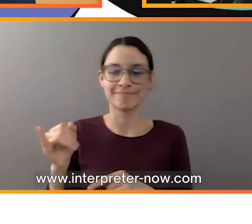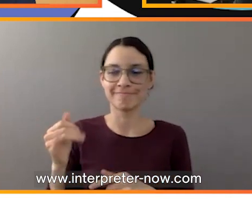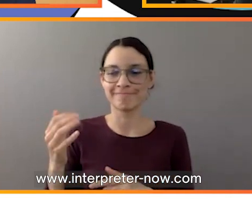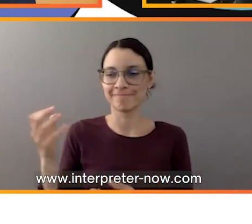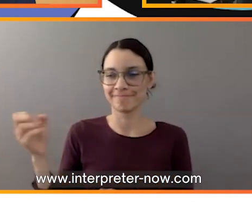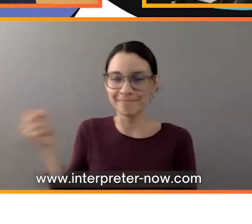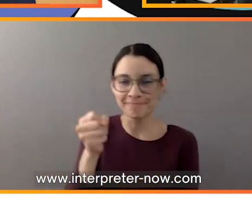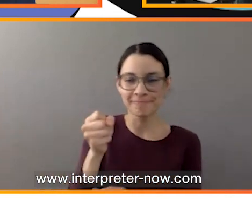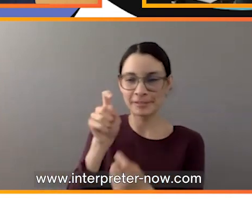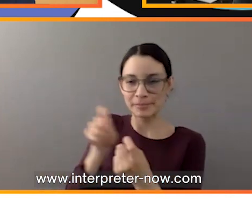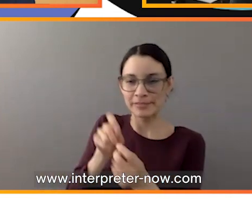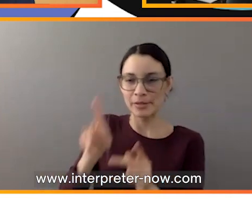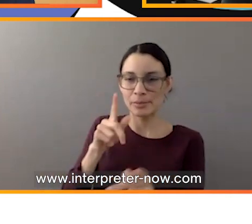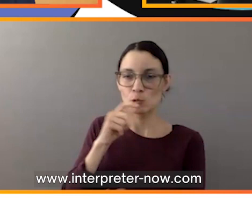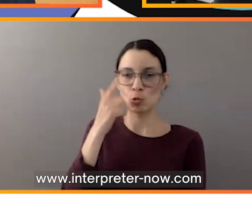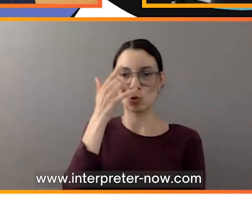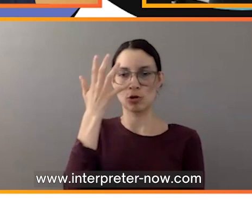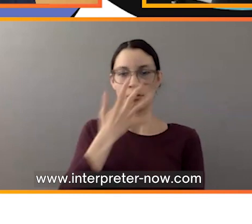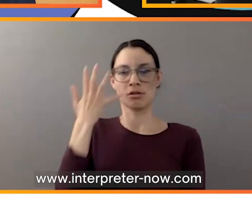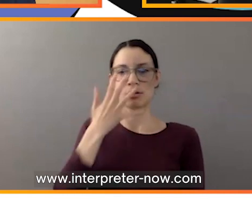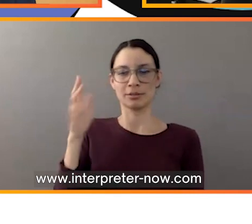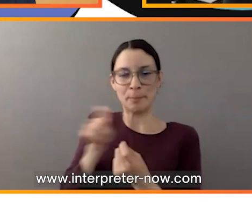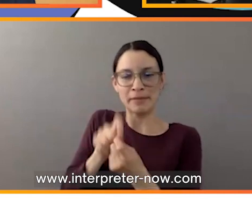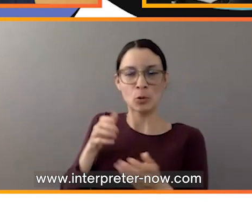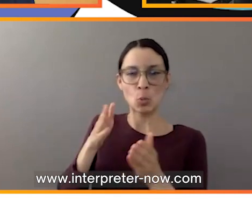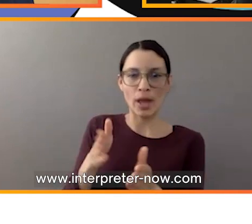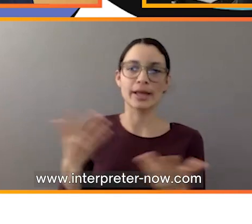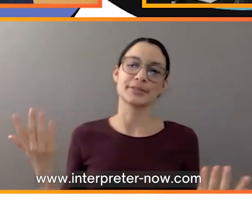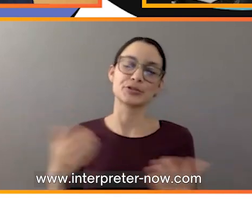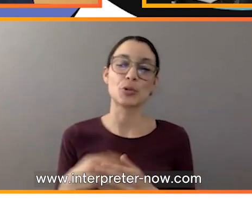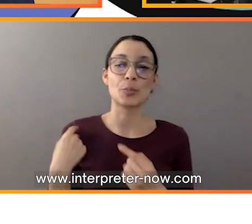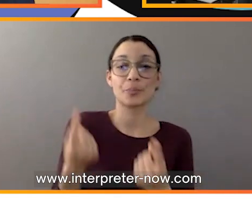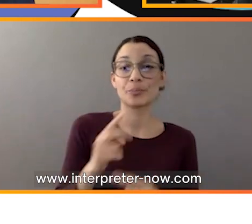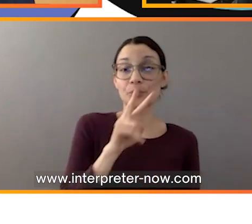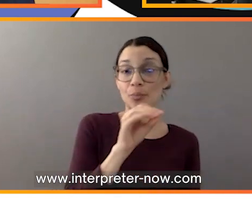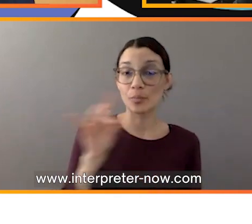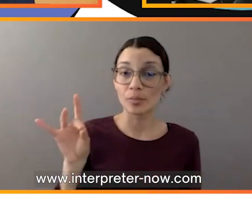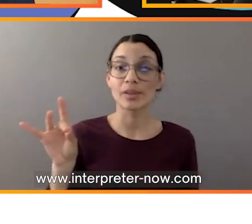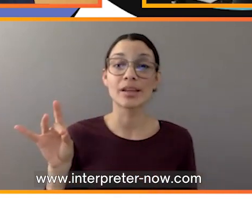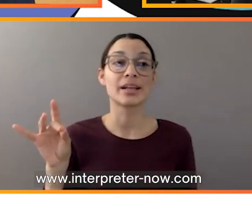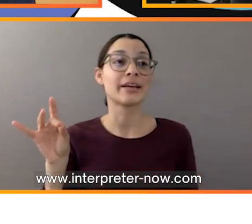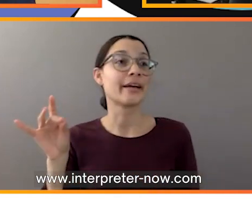who can build something with AI and look cool and be like, "Okay, yes, this is going to